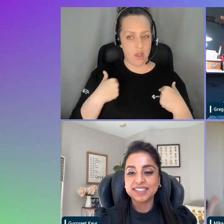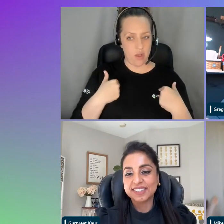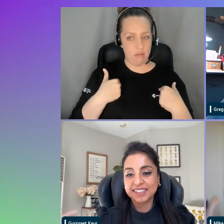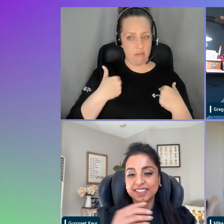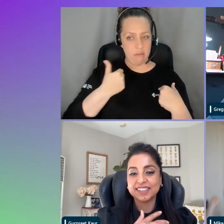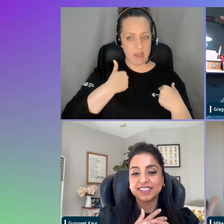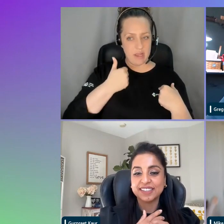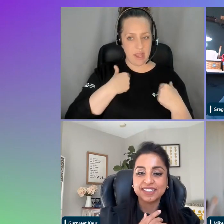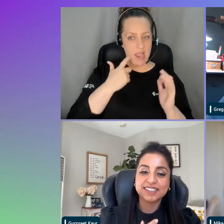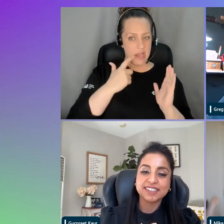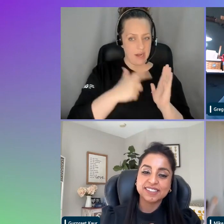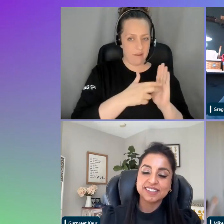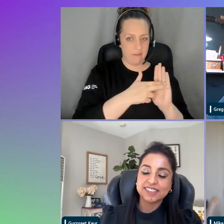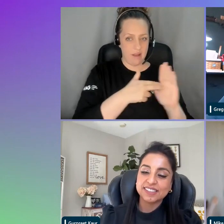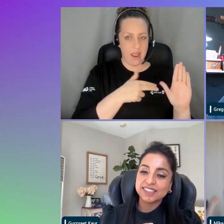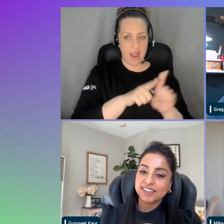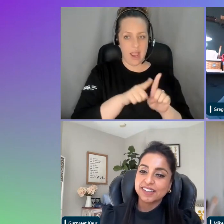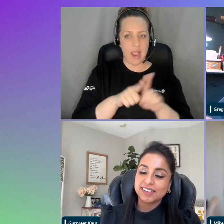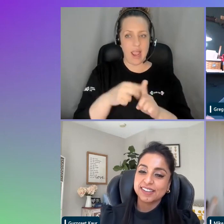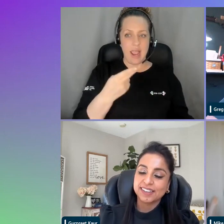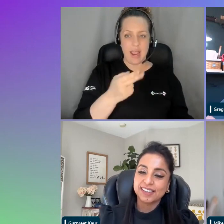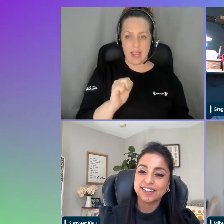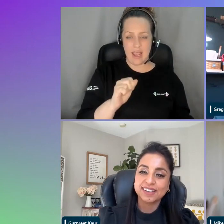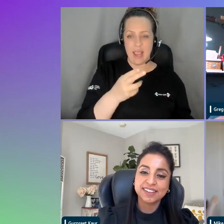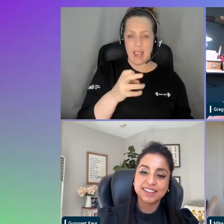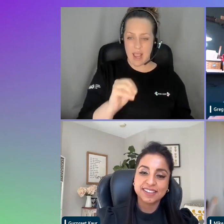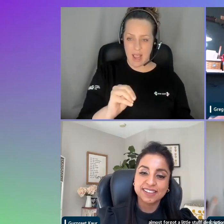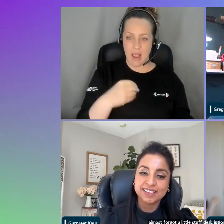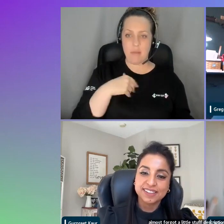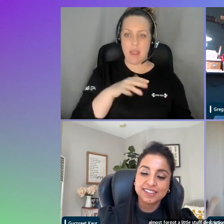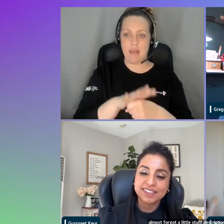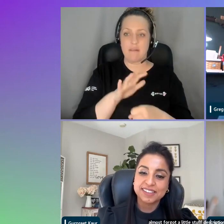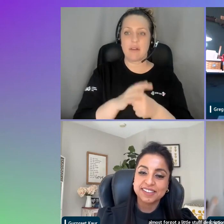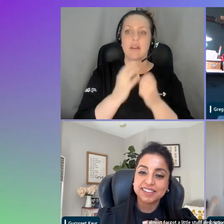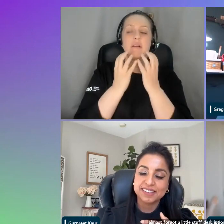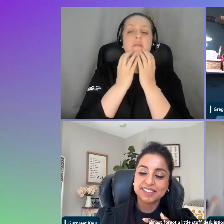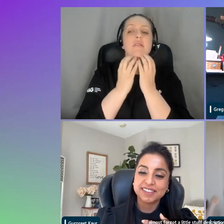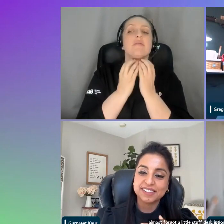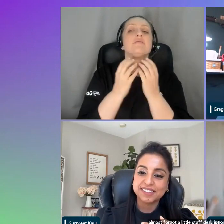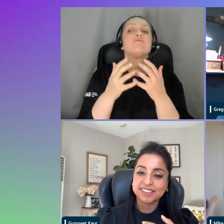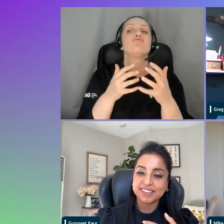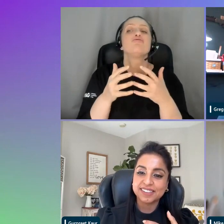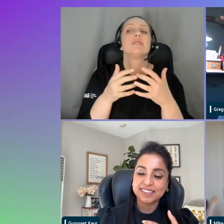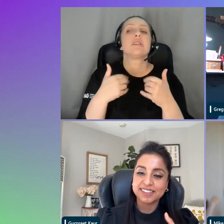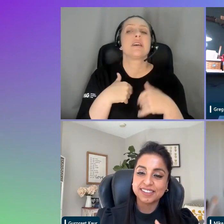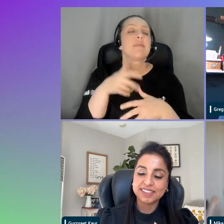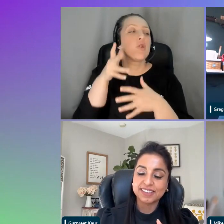am, a white male. Um, I, I identify as he him. I've got enough gray in my beard to suggest that I'm a grandfather